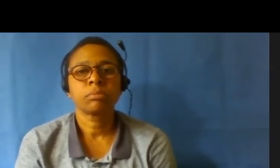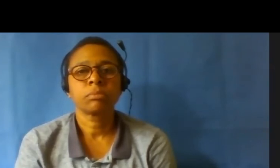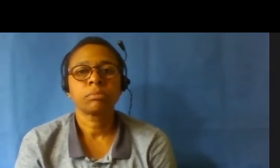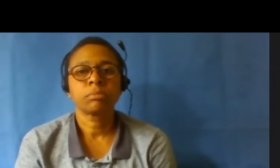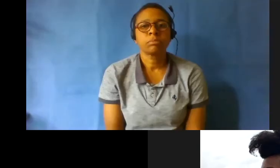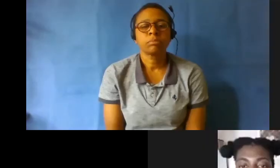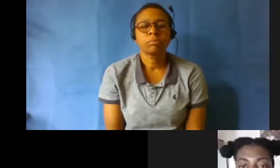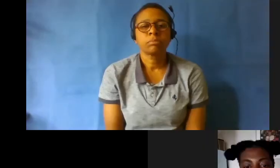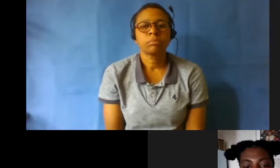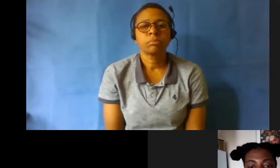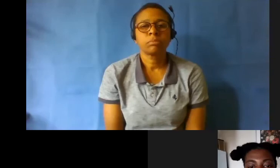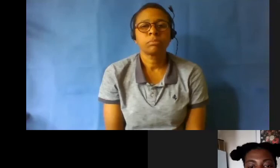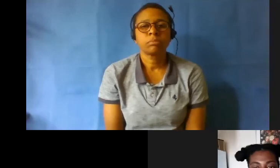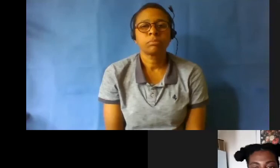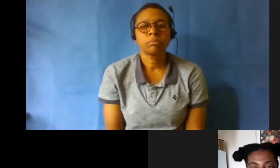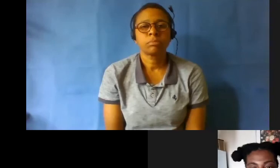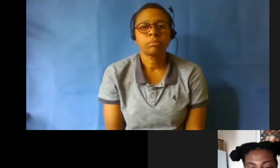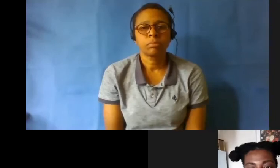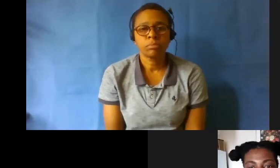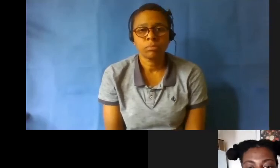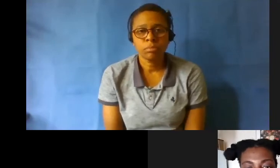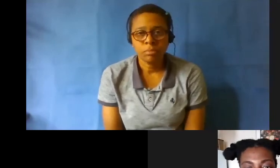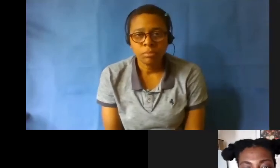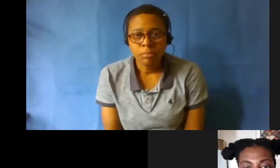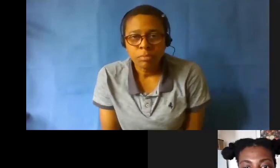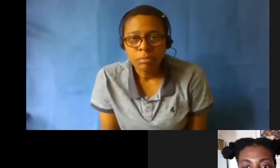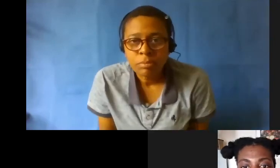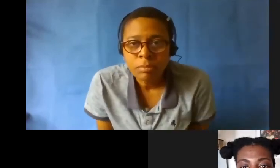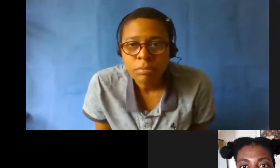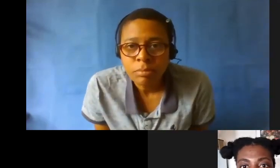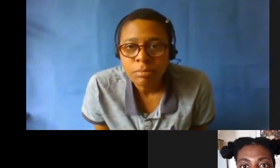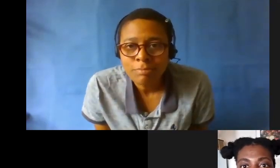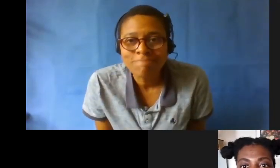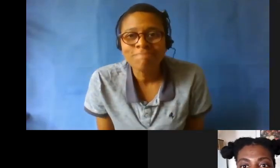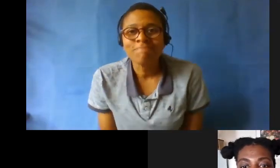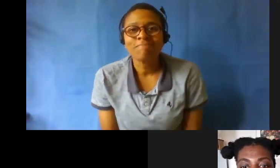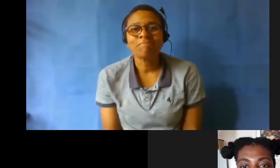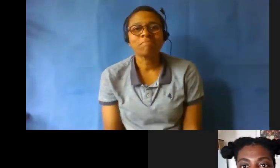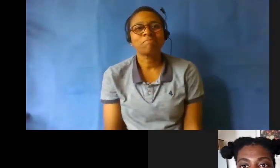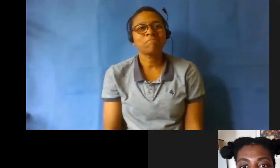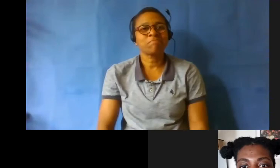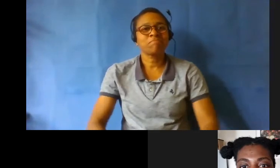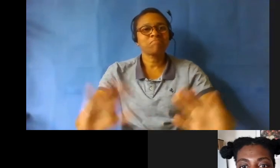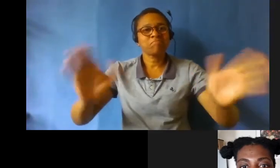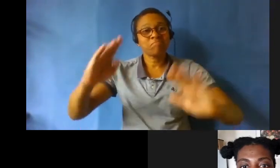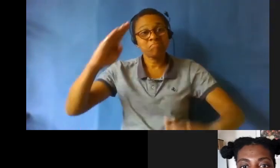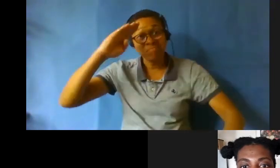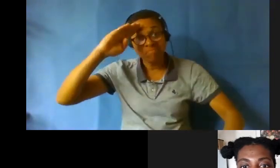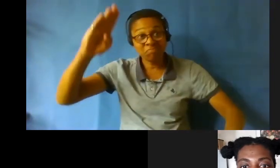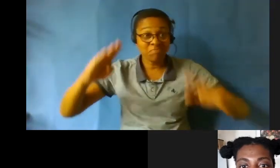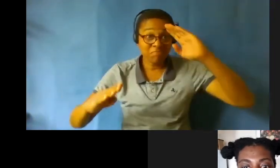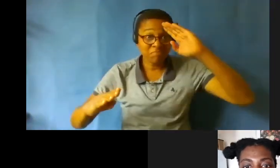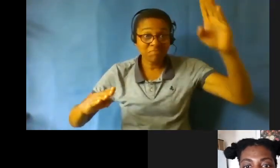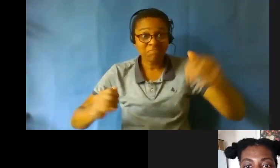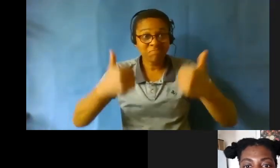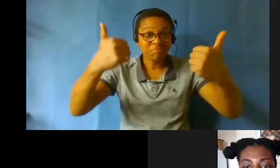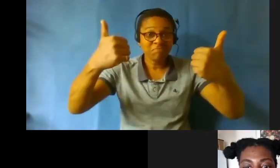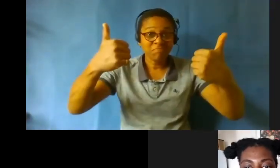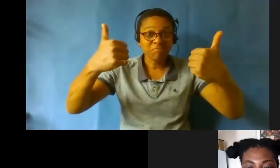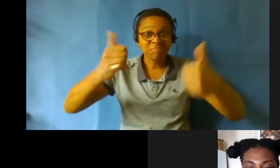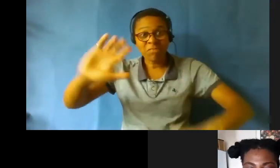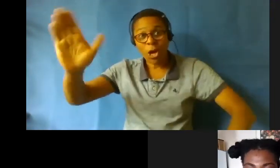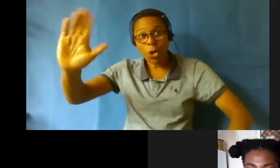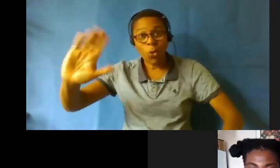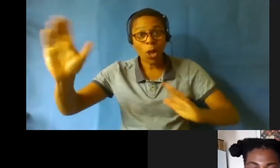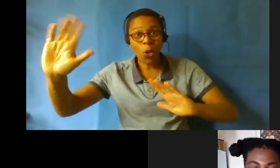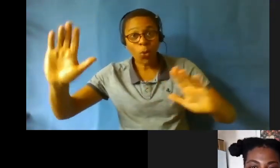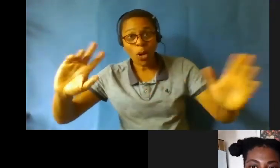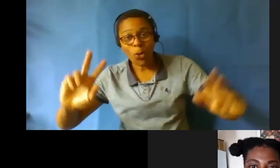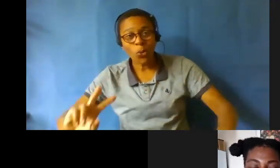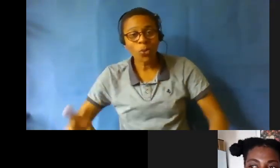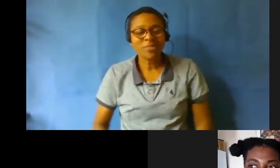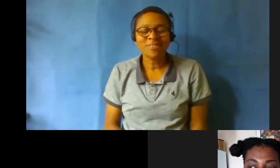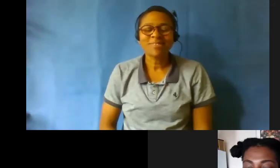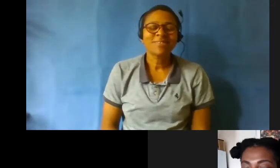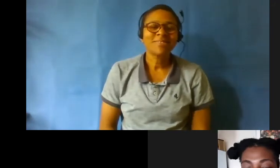Yay good afternoon everyone, good afternoon everyone and I'm Kym